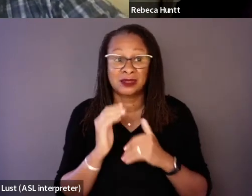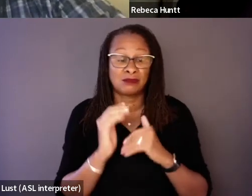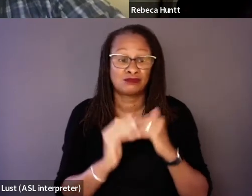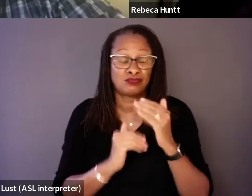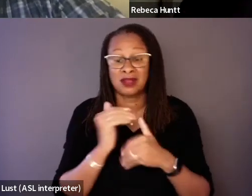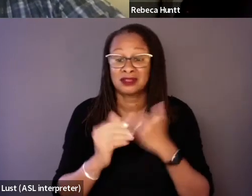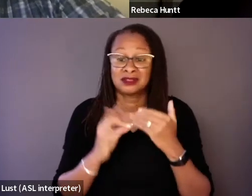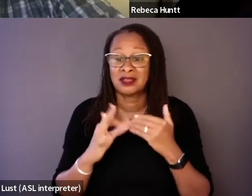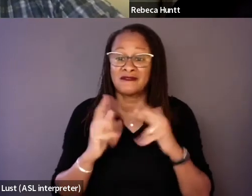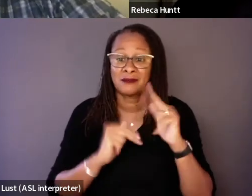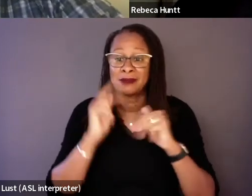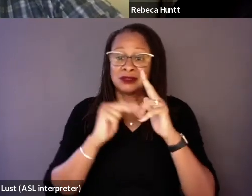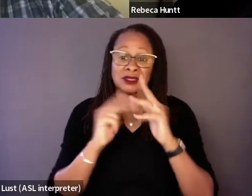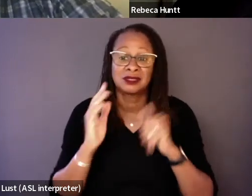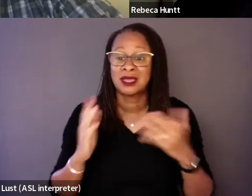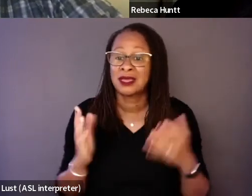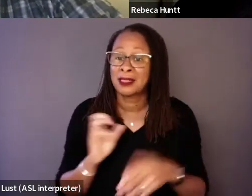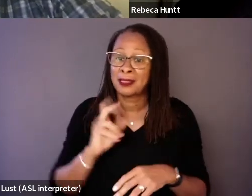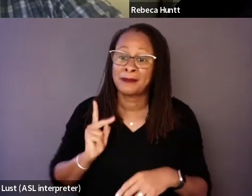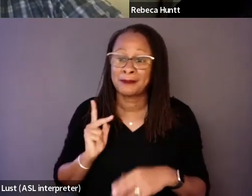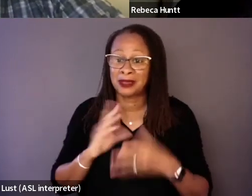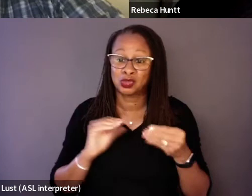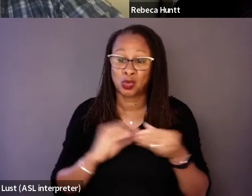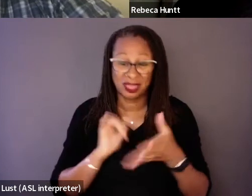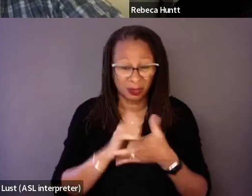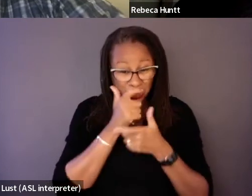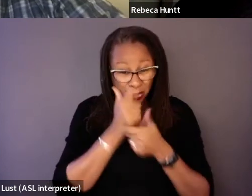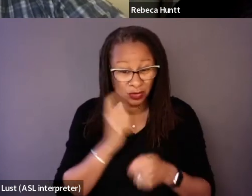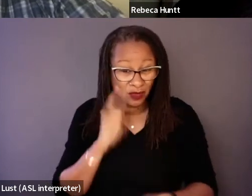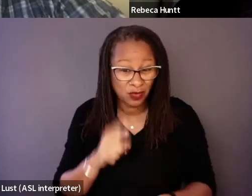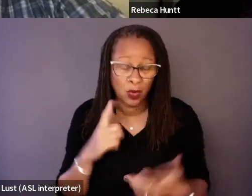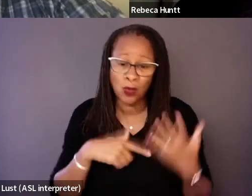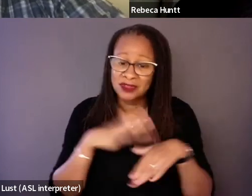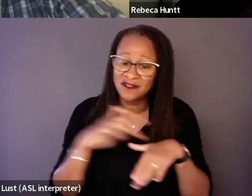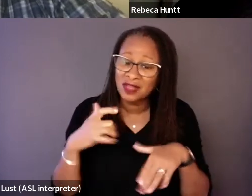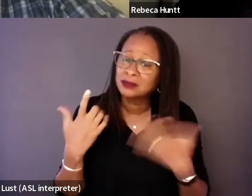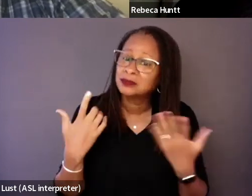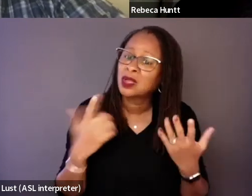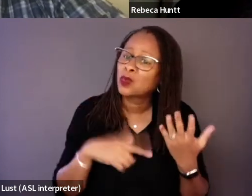interesting to you in terms of, you know, what was available, what you could learn, what was sort of